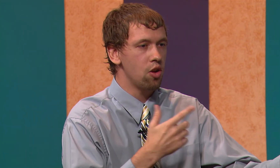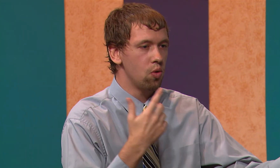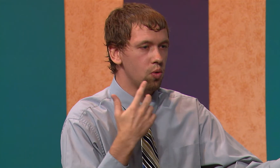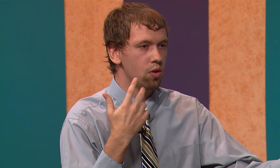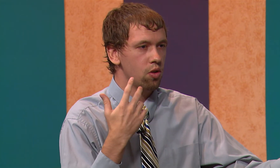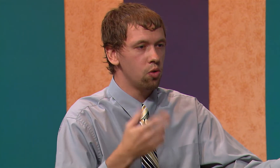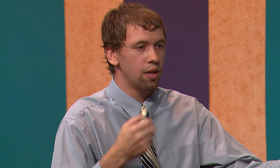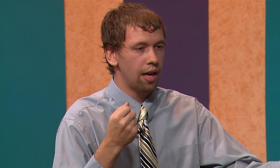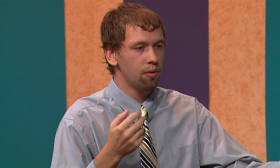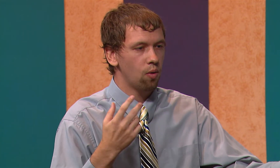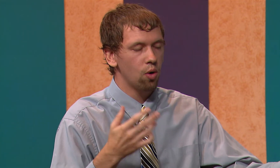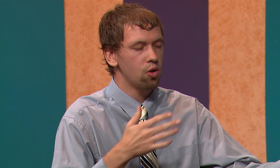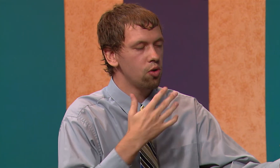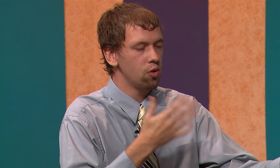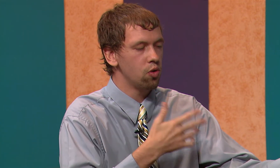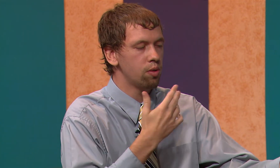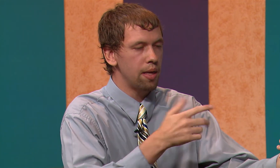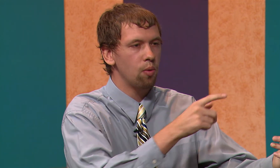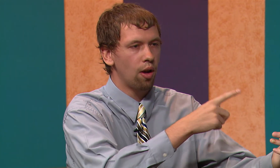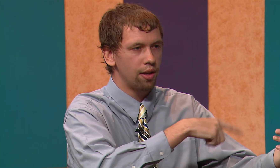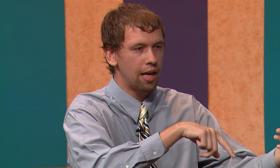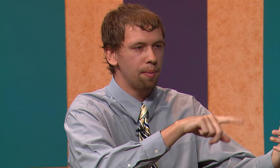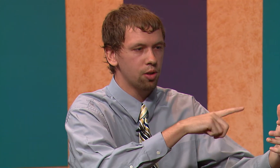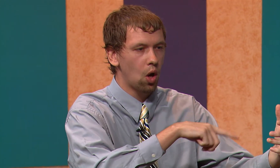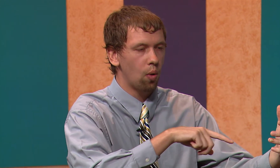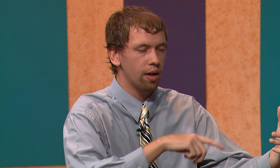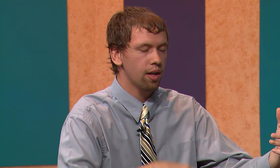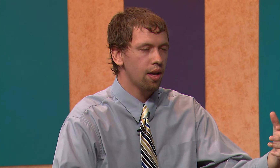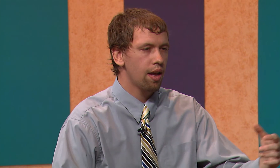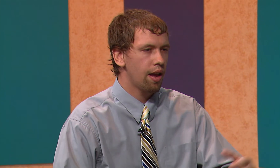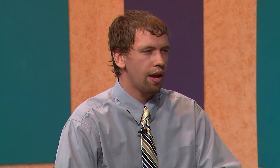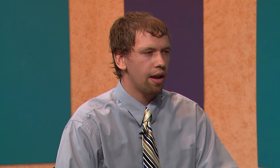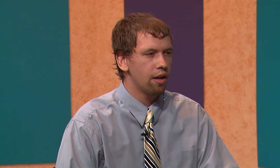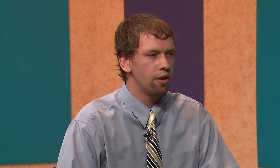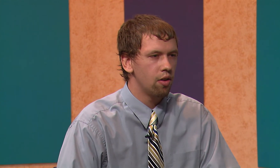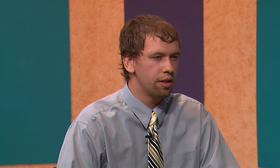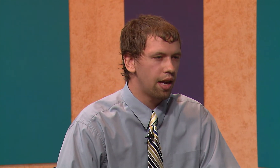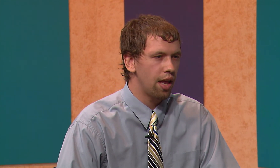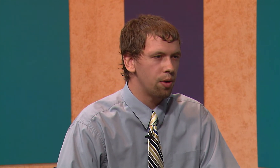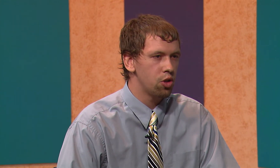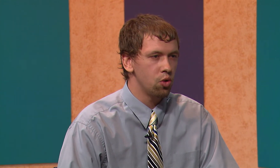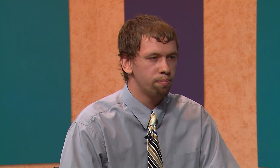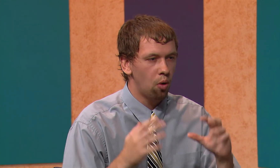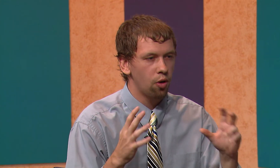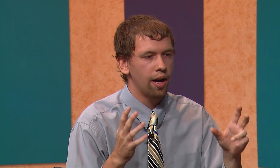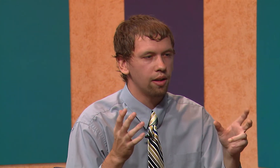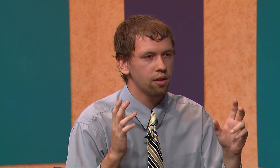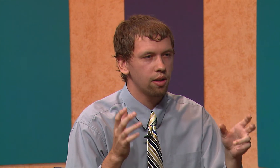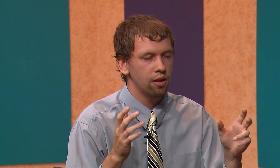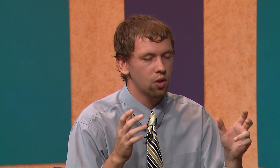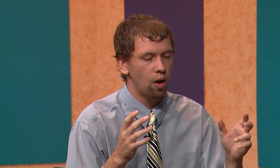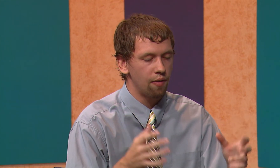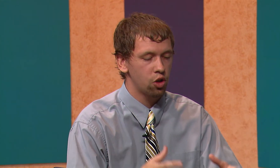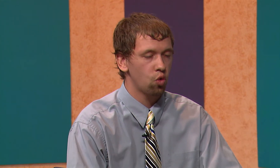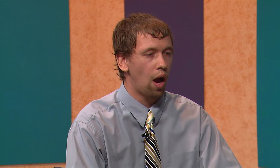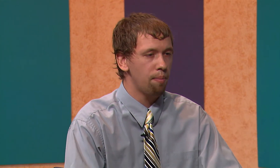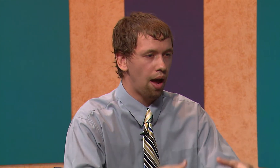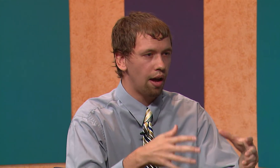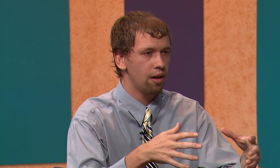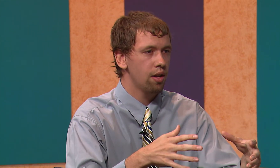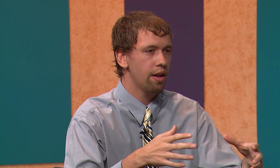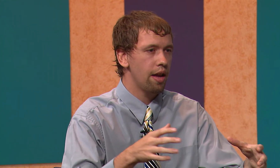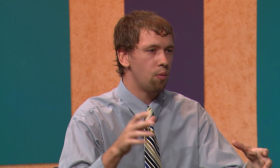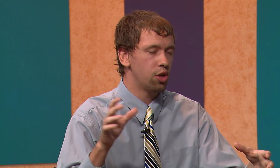and you speak as the timer is going, and in sign language, so I have a tripod which I